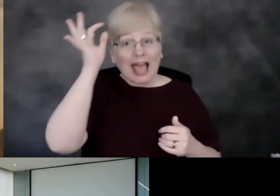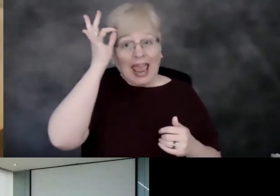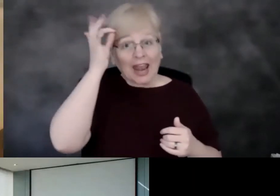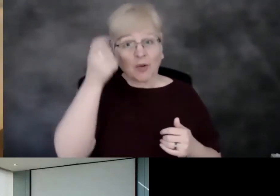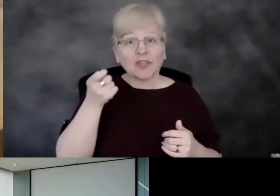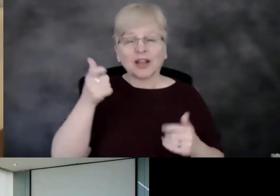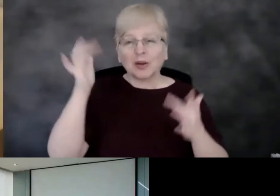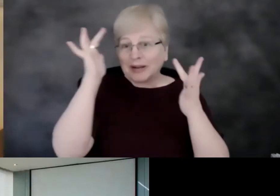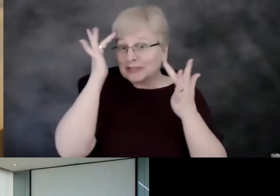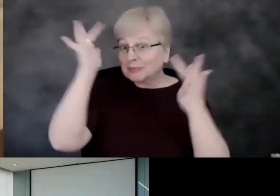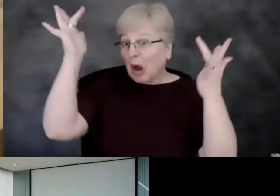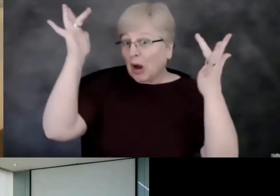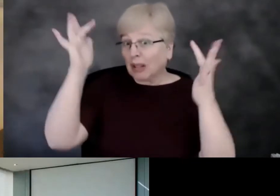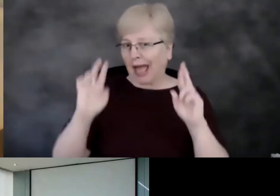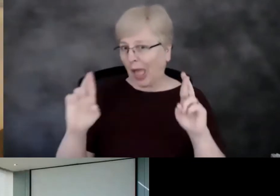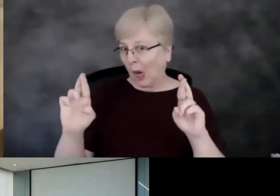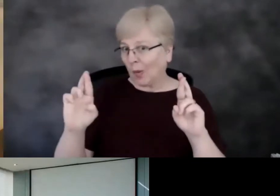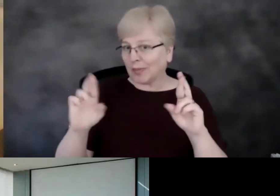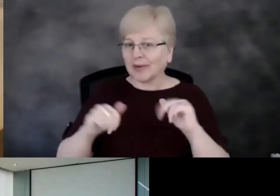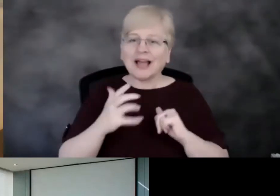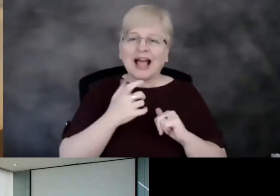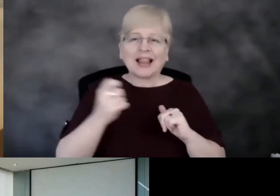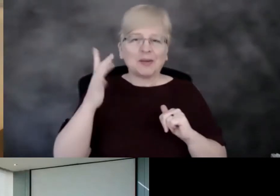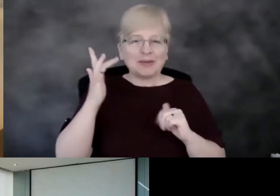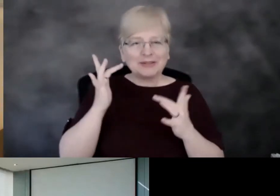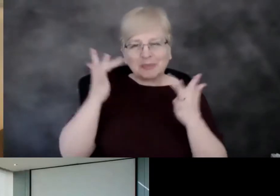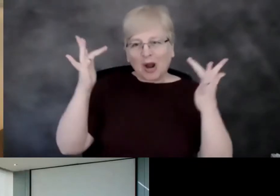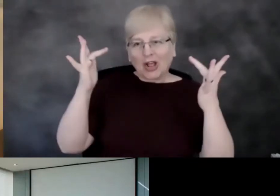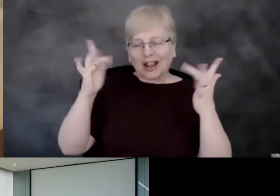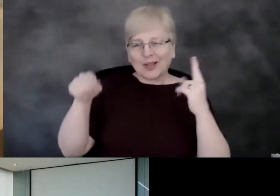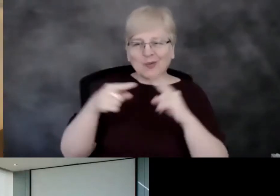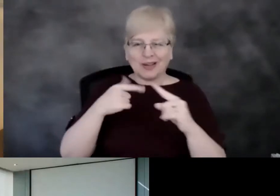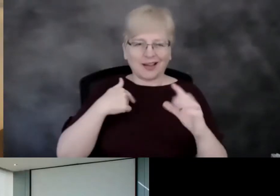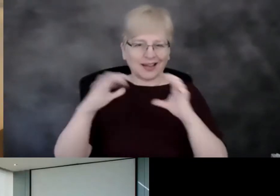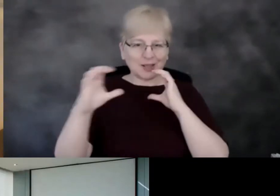16:06:52 I like to have a little bit of a sparkle when I communicate with those I care